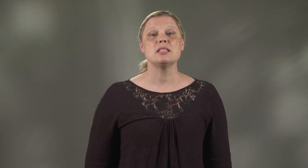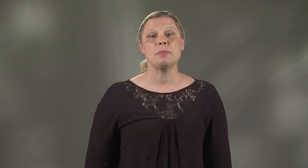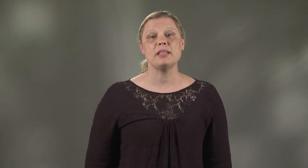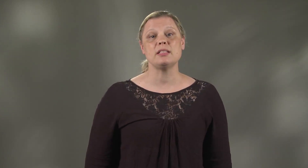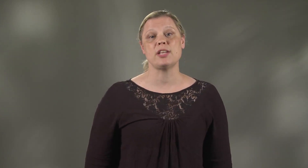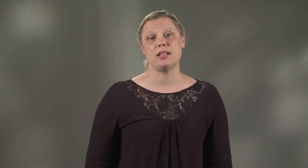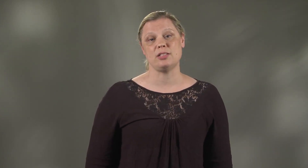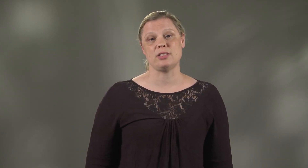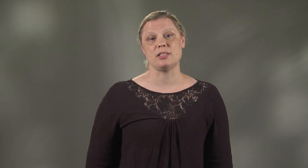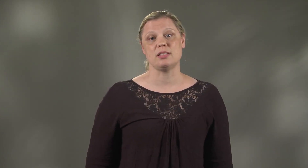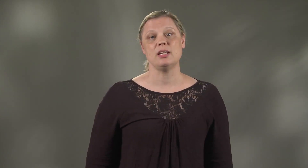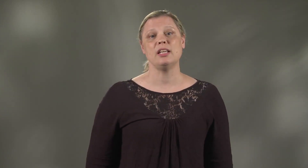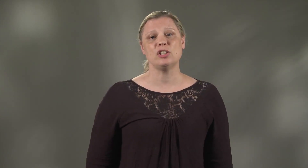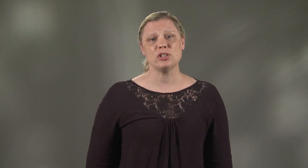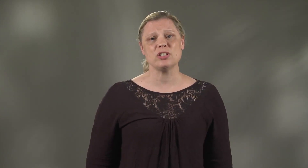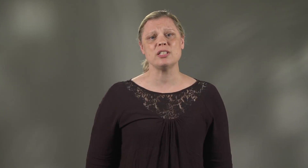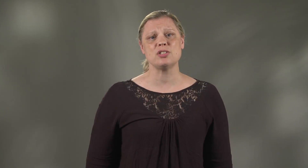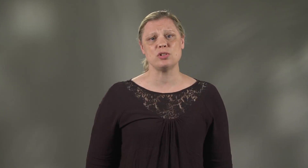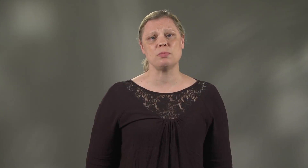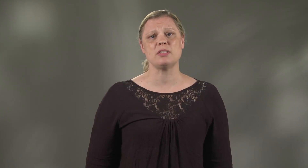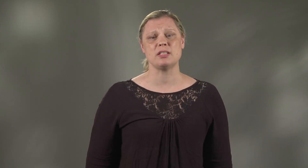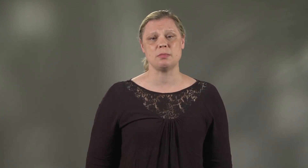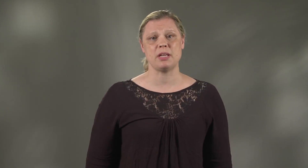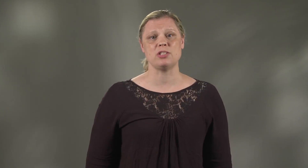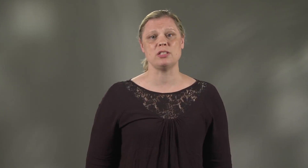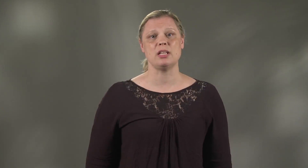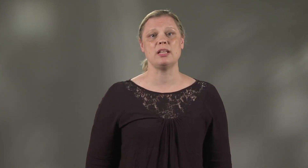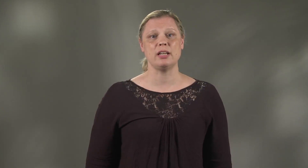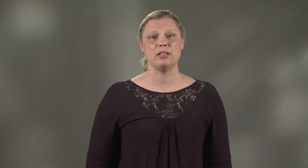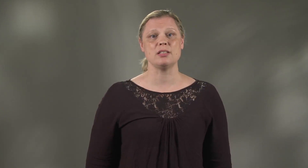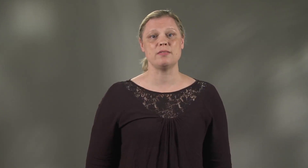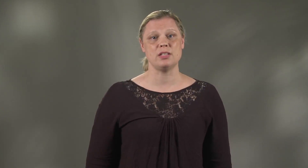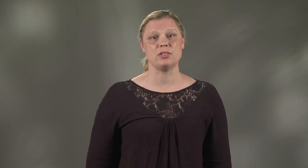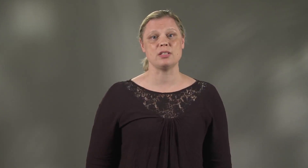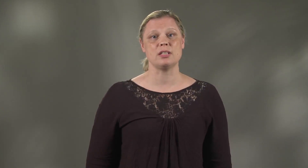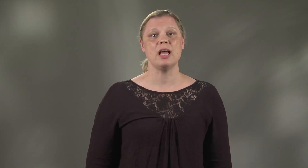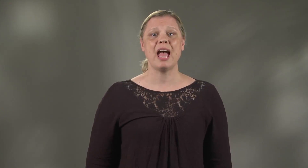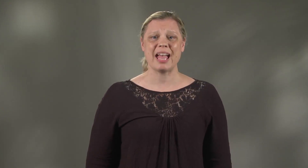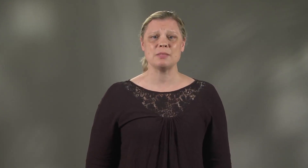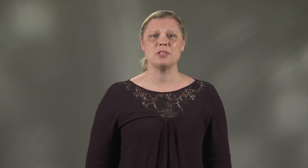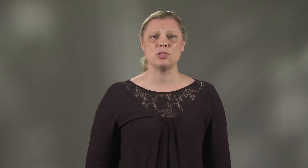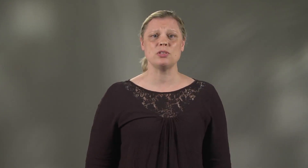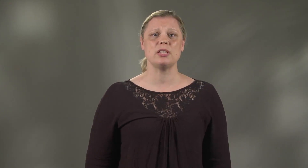Despite the challenges, encouraging student participation in areas of interest has been shown to